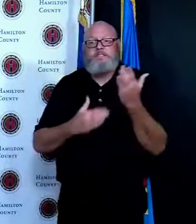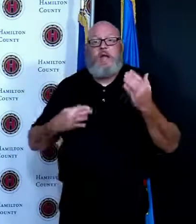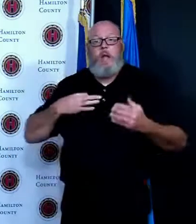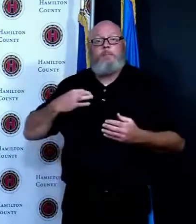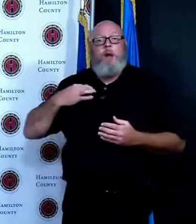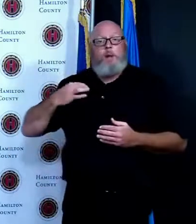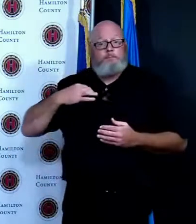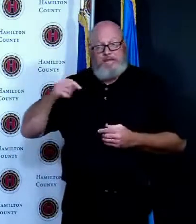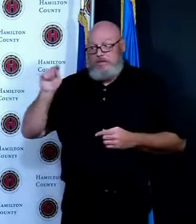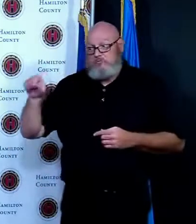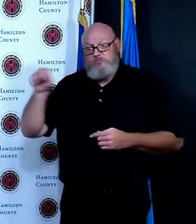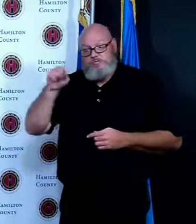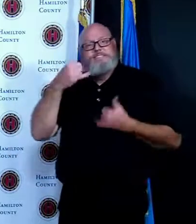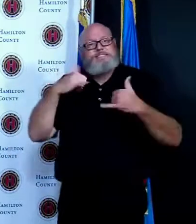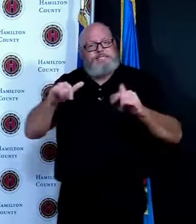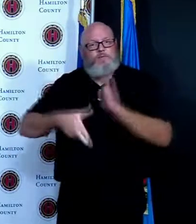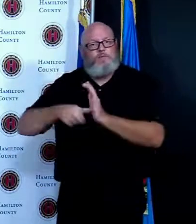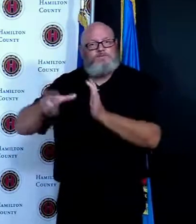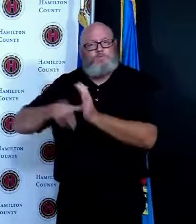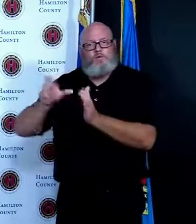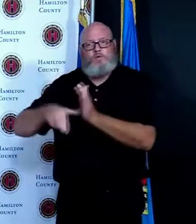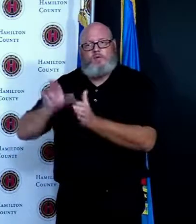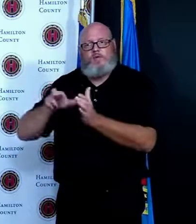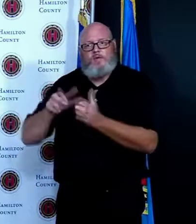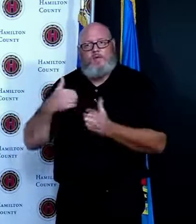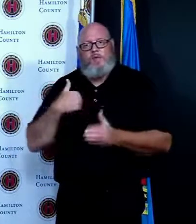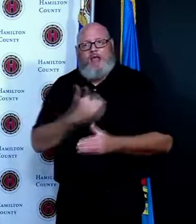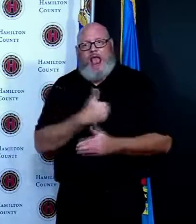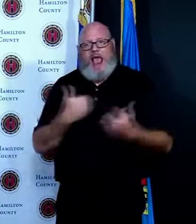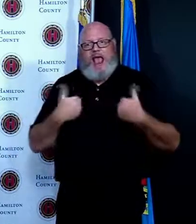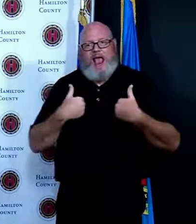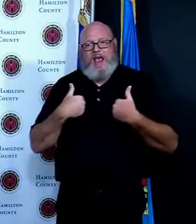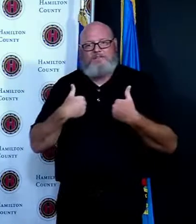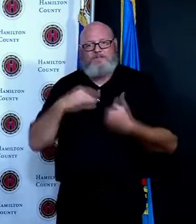million dollars available for this program and we're going to be really close to to hitting